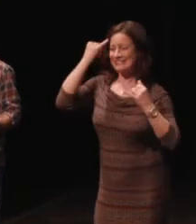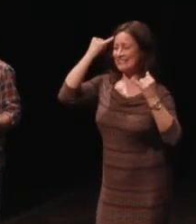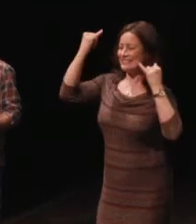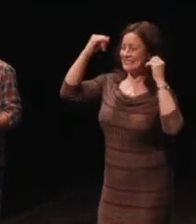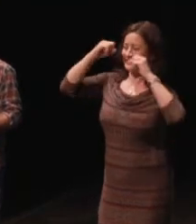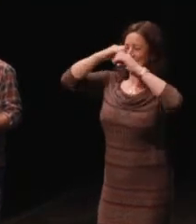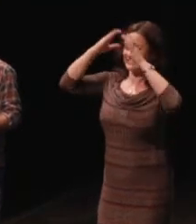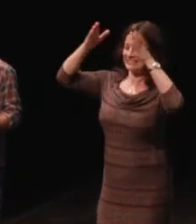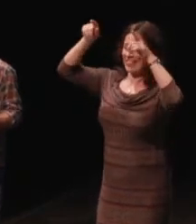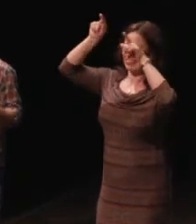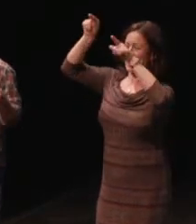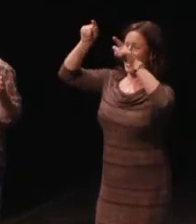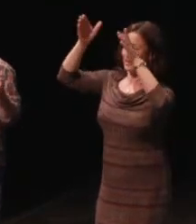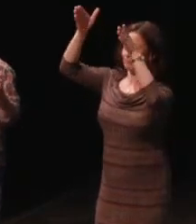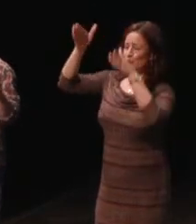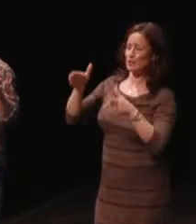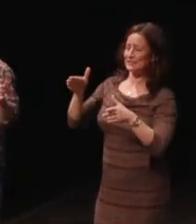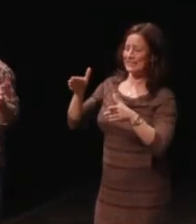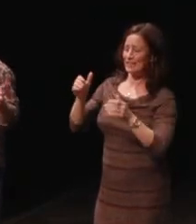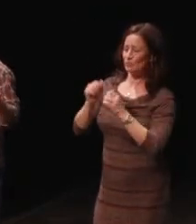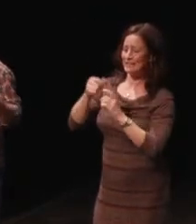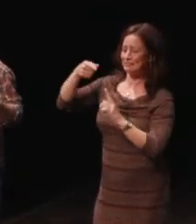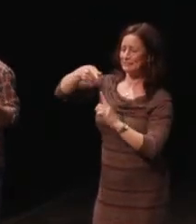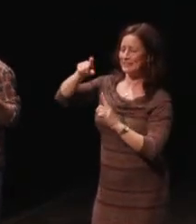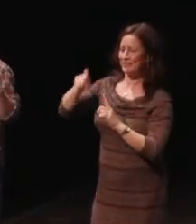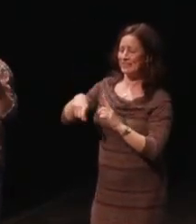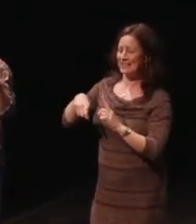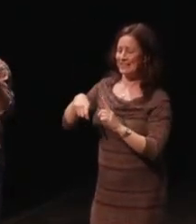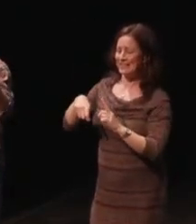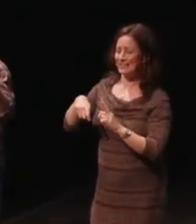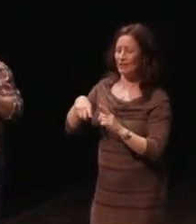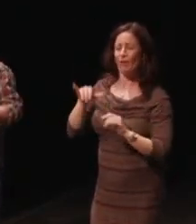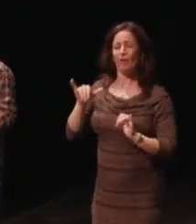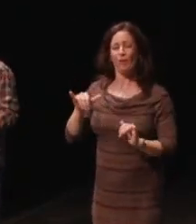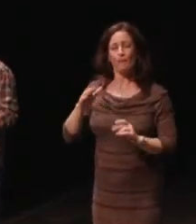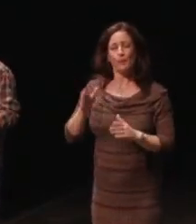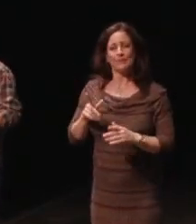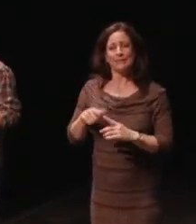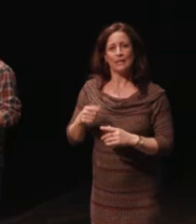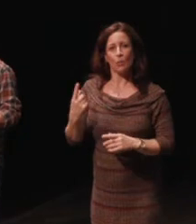in mind which was to use the stick one handed, or to use the controller one handed.